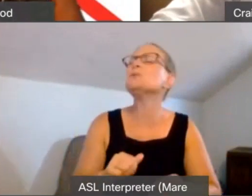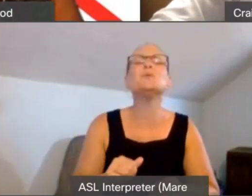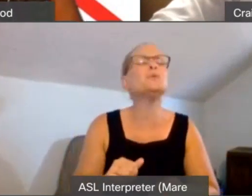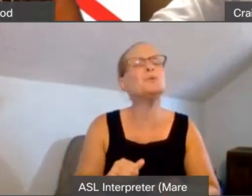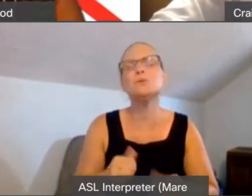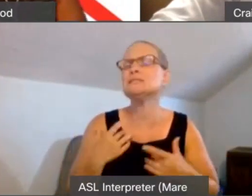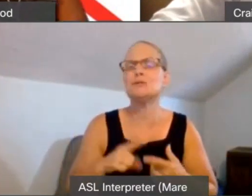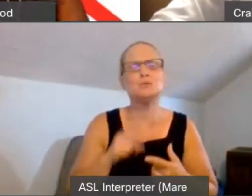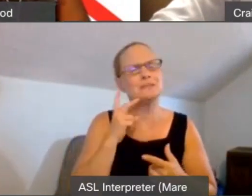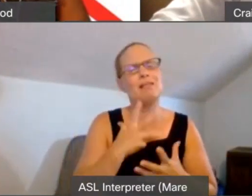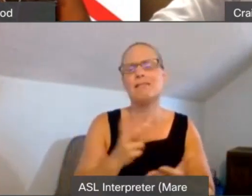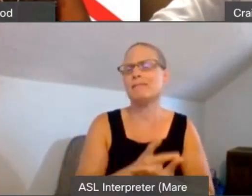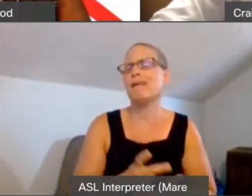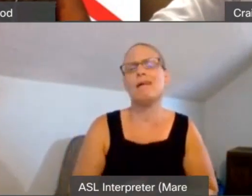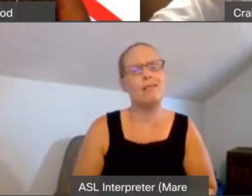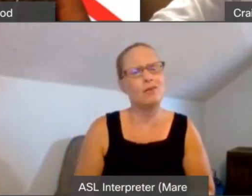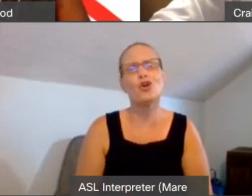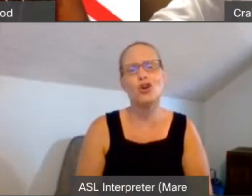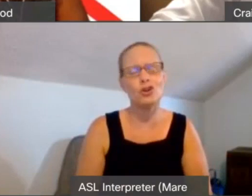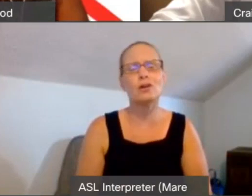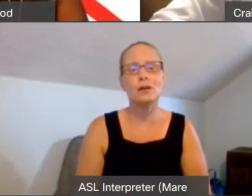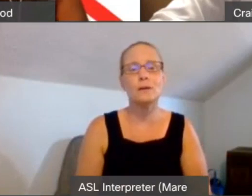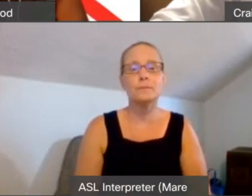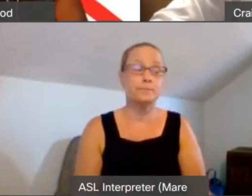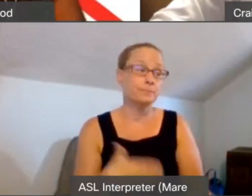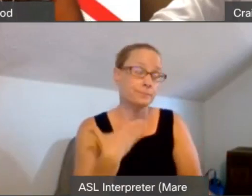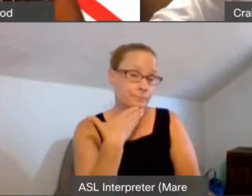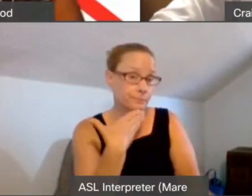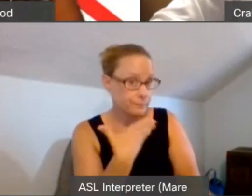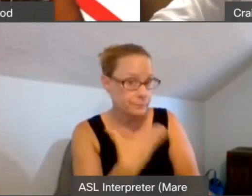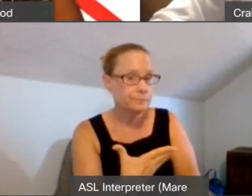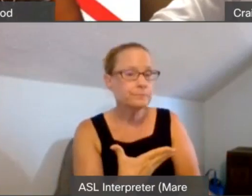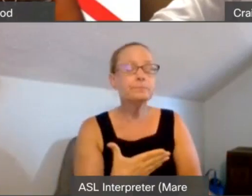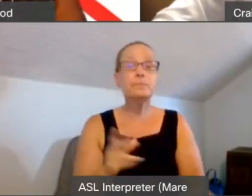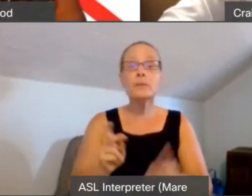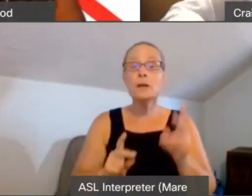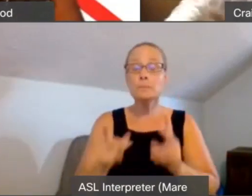Thank you. And so I would certainly direct all of our participants who have interest in screens and assessments